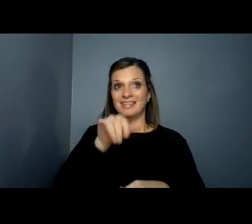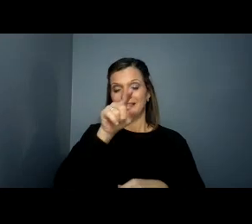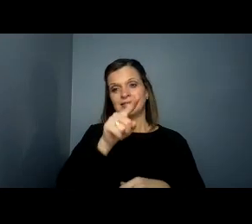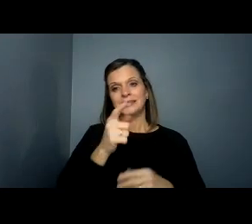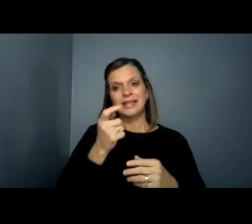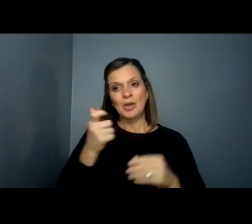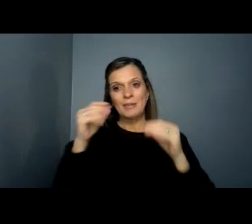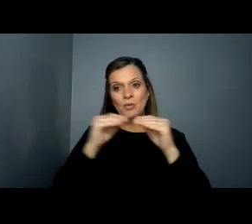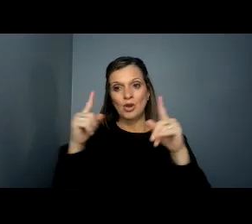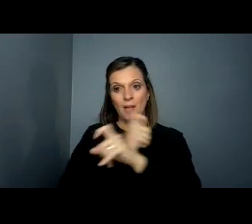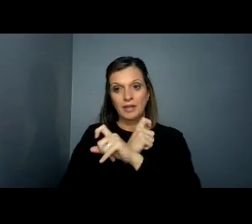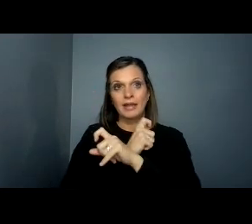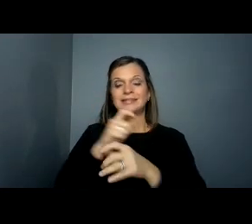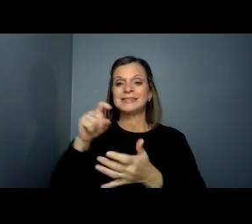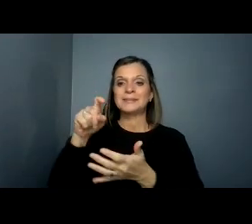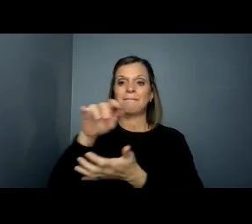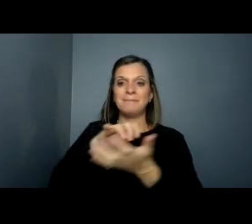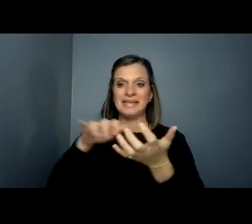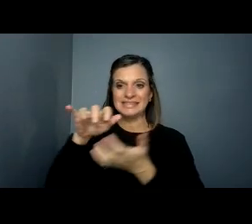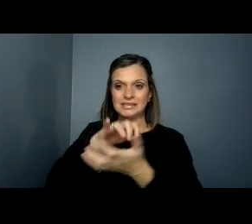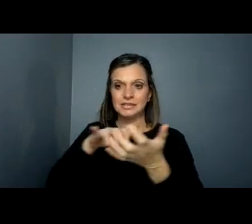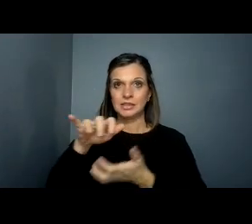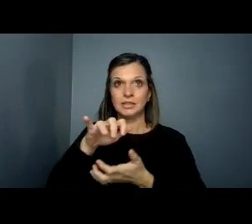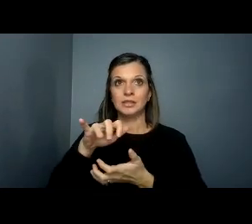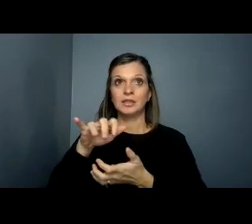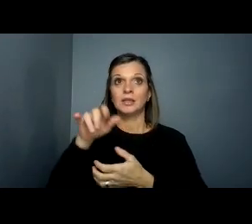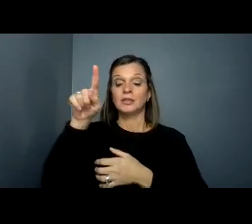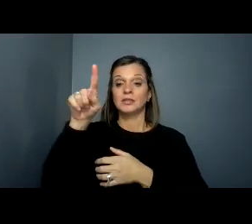The first thing you notice is that darn temps are bad again.